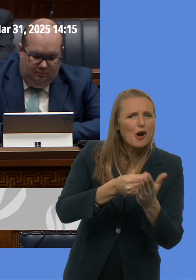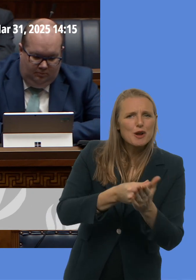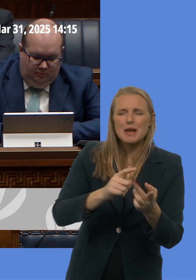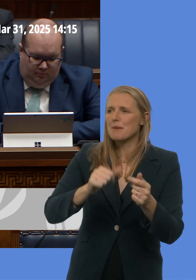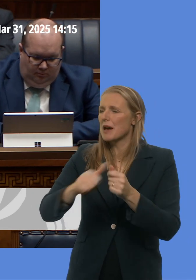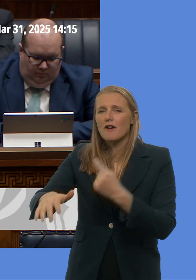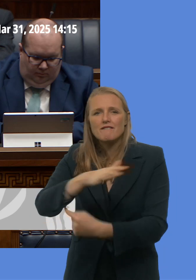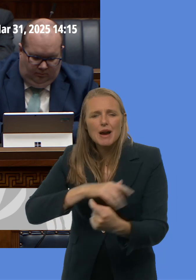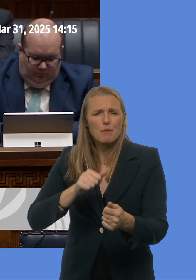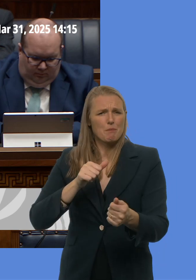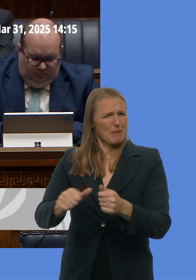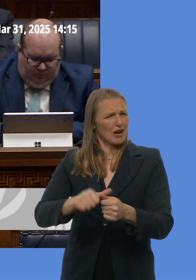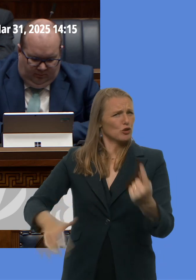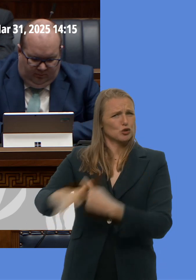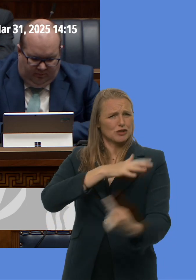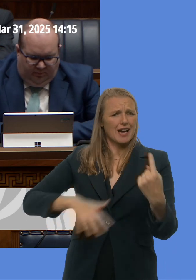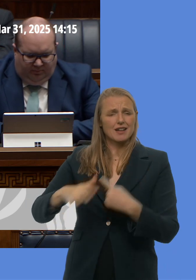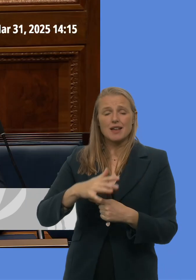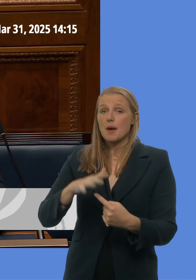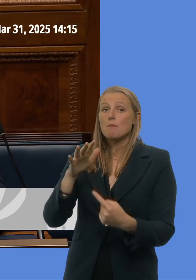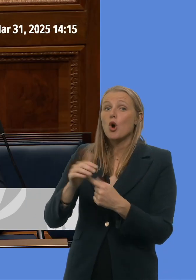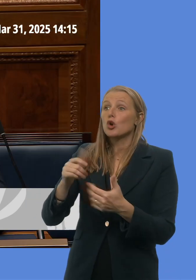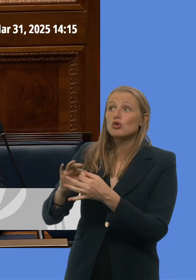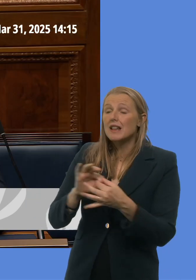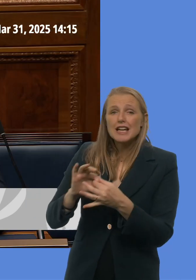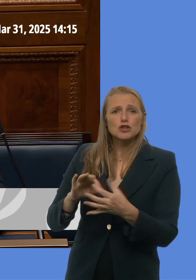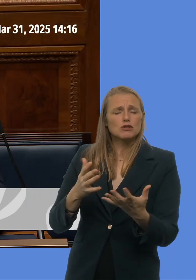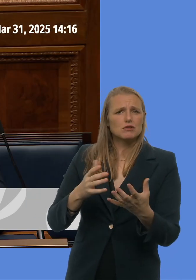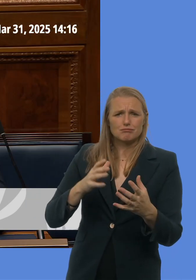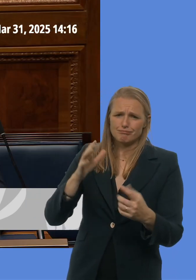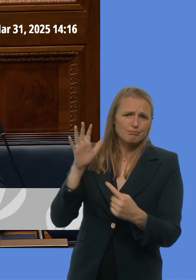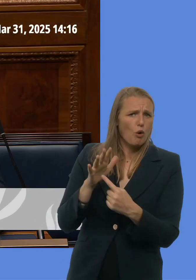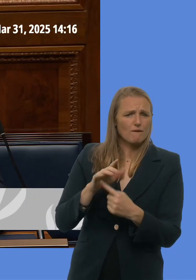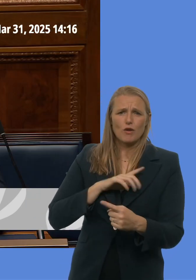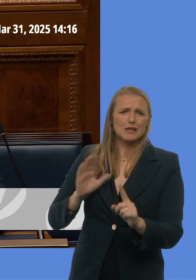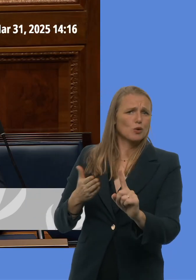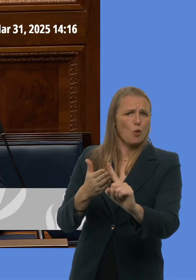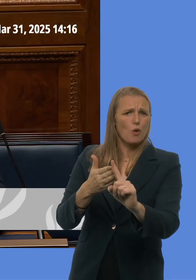Equality of opportunity and good relations are central to this goal, supporting the immediate priority of